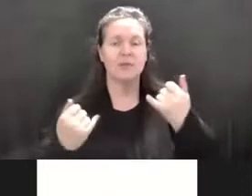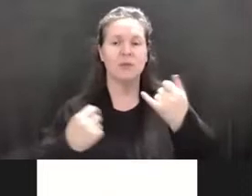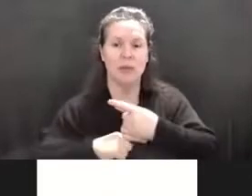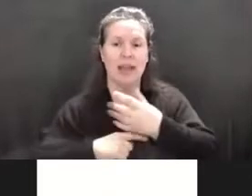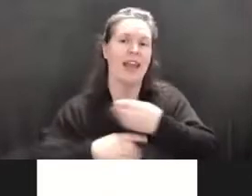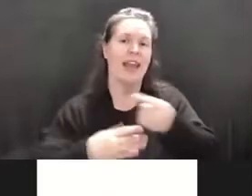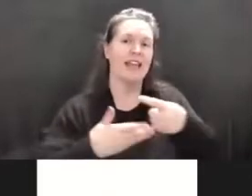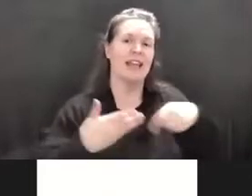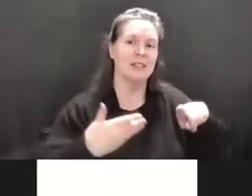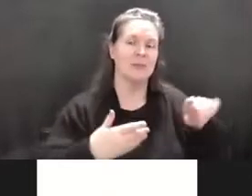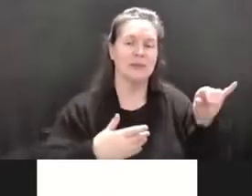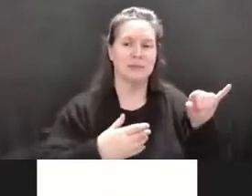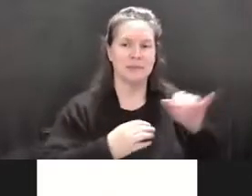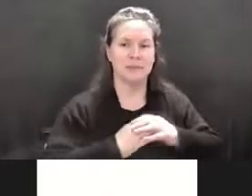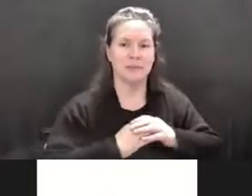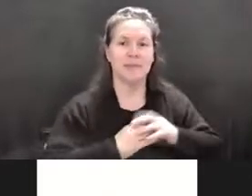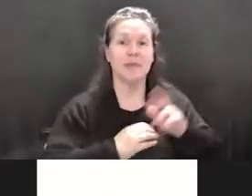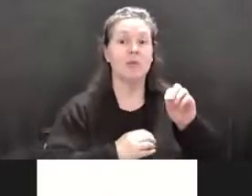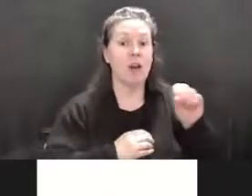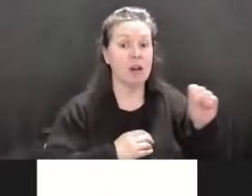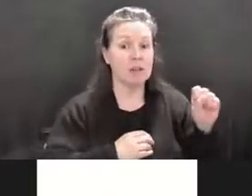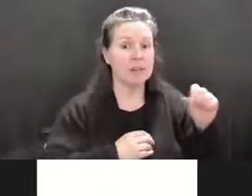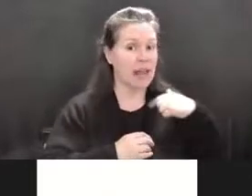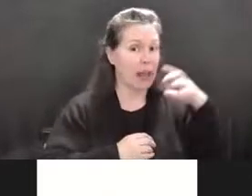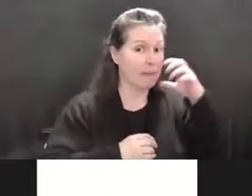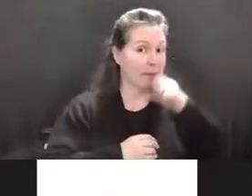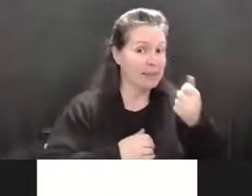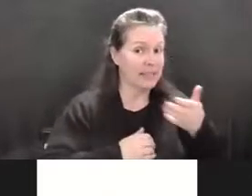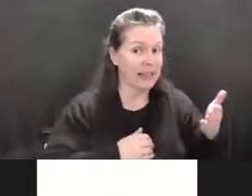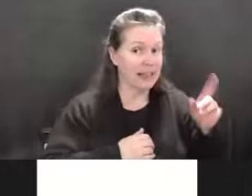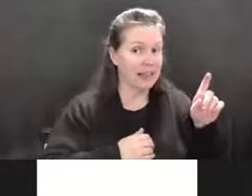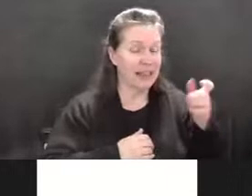So Ross, did I miss anything or anything you would like to clarify?